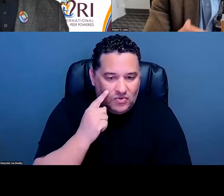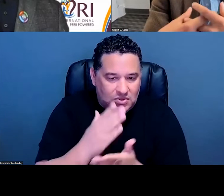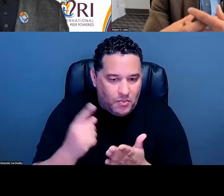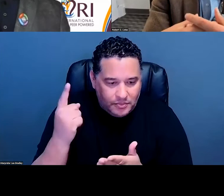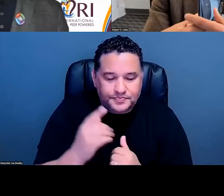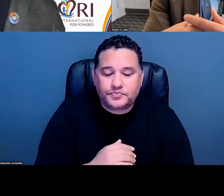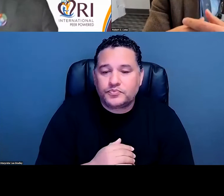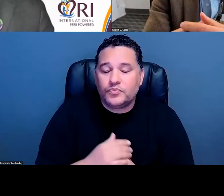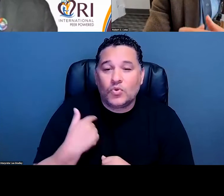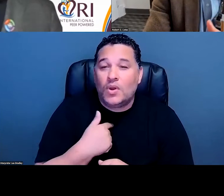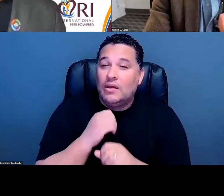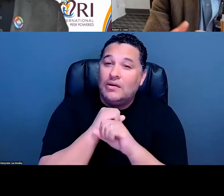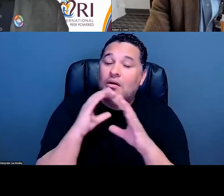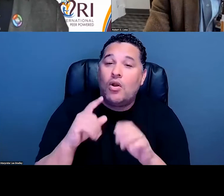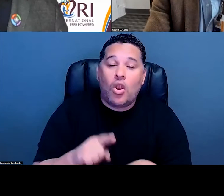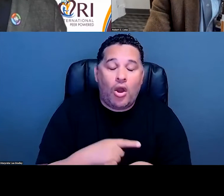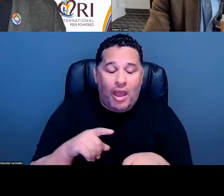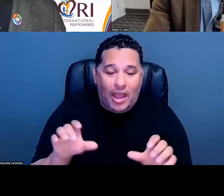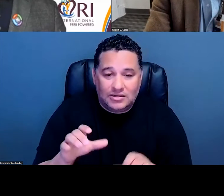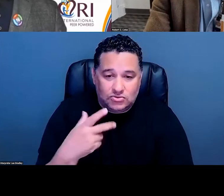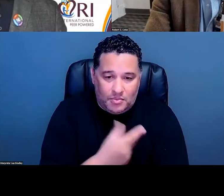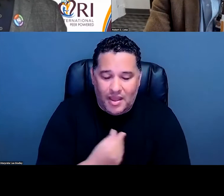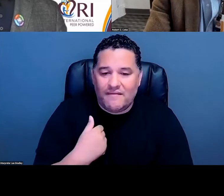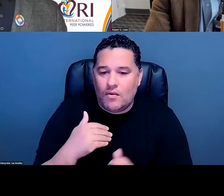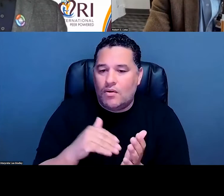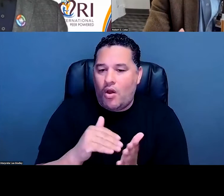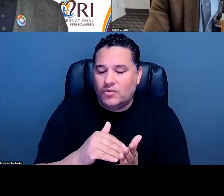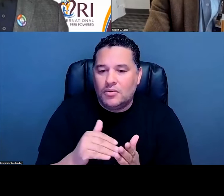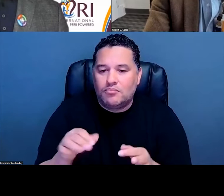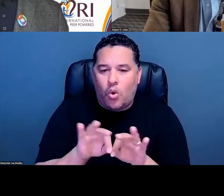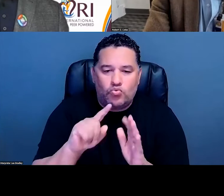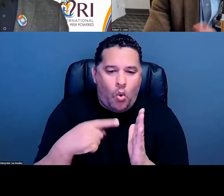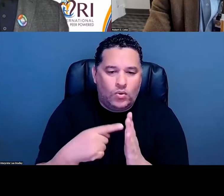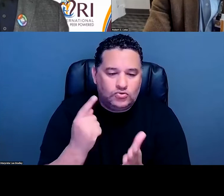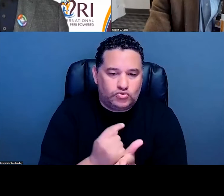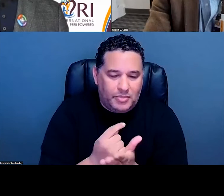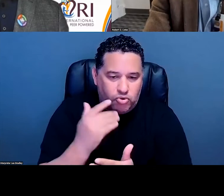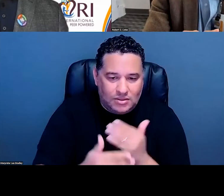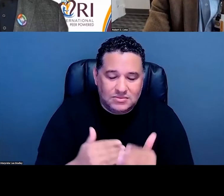INJECTABLE OR INITIATING A LONG ACTING INJECTABLE FOR SOME ONE. WAYS WE THINK ABOUT THEM, OFTEN